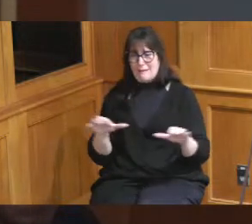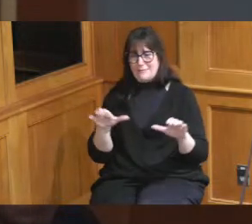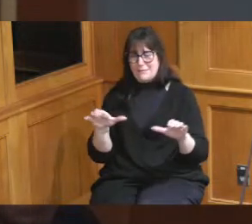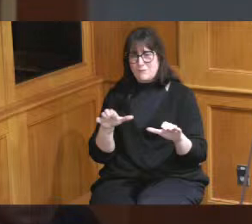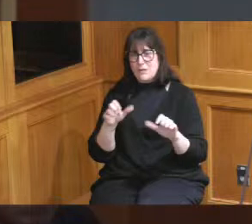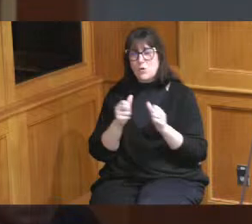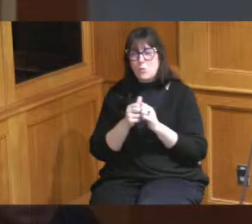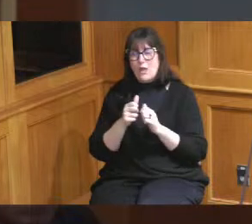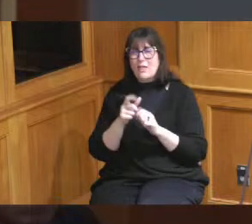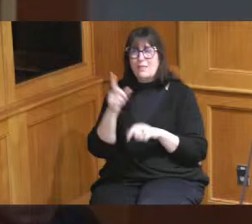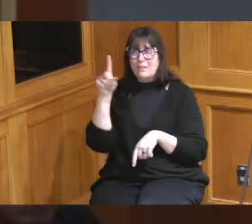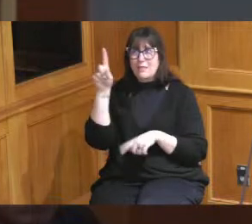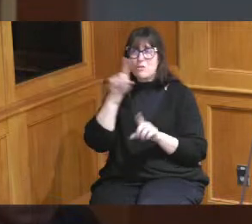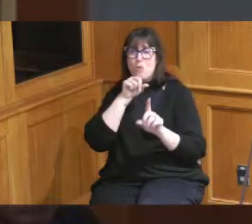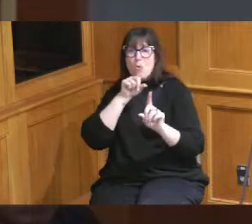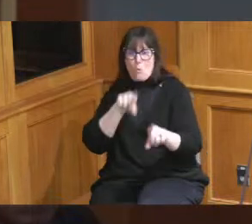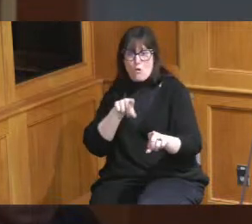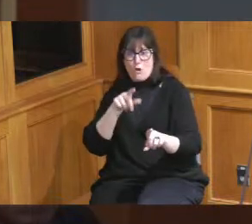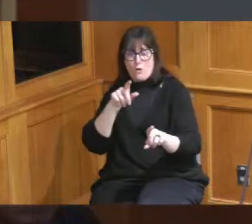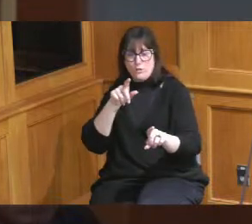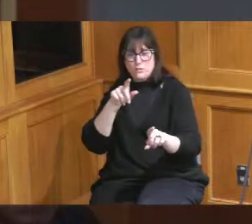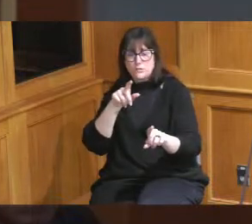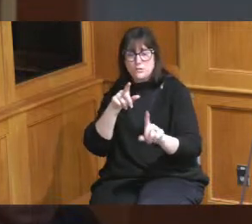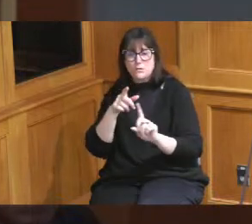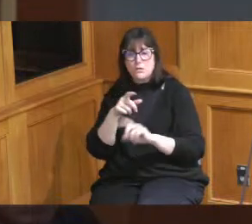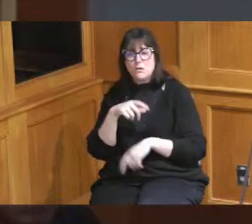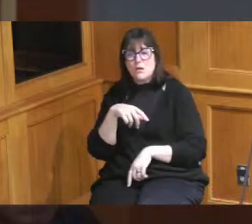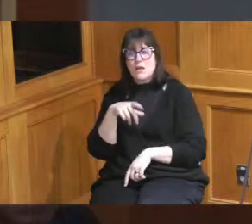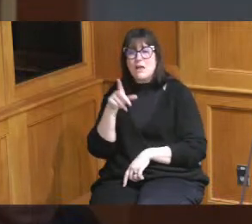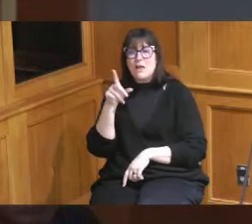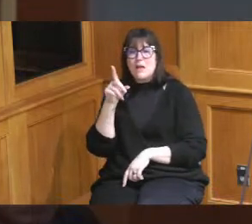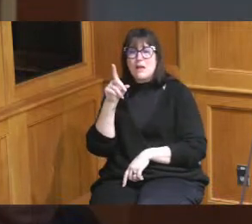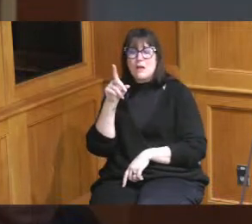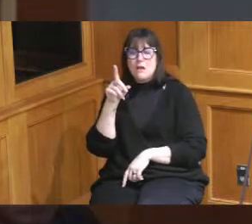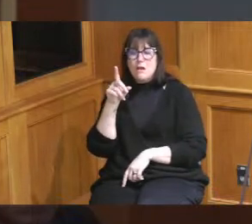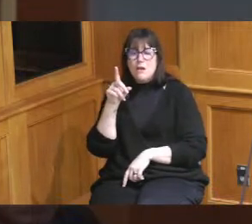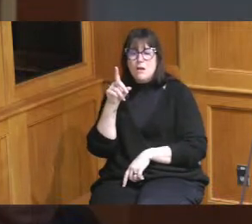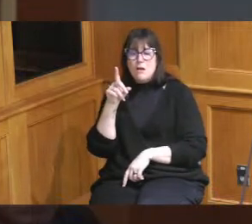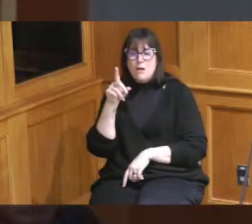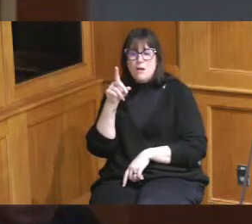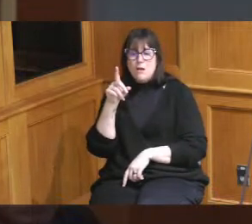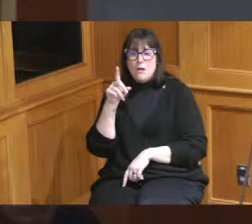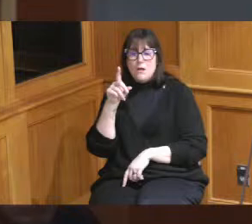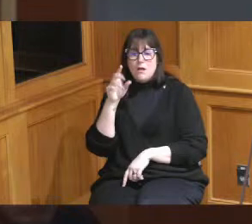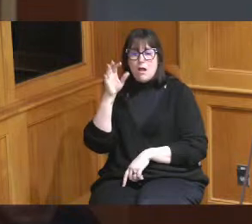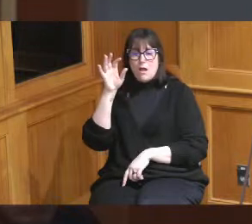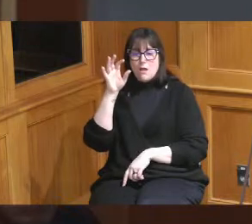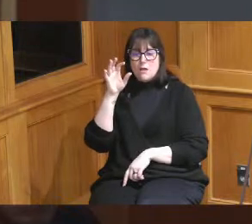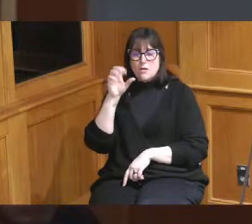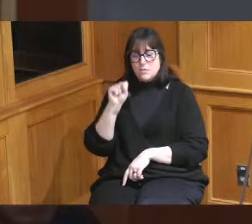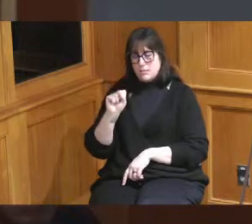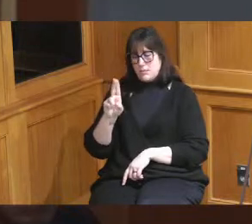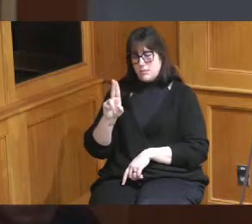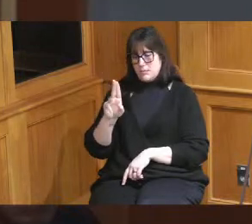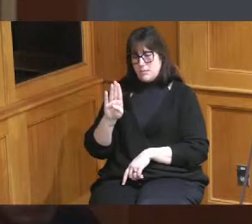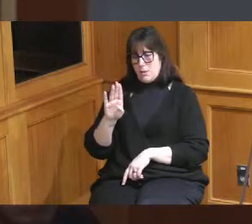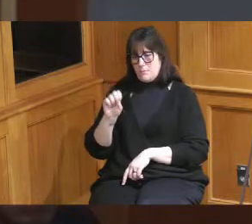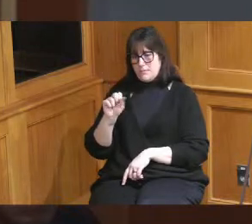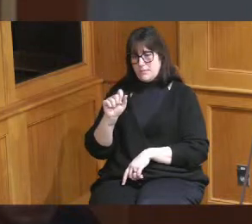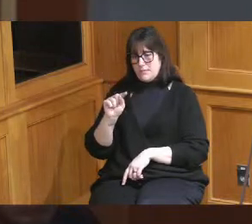have come out there's been talk about changing the the subsidy for flood insurance so actually in